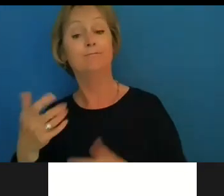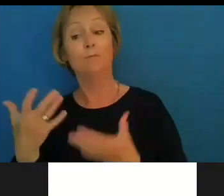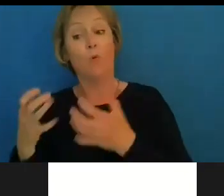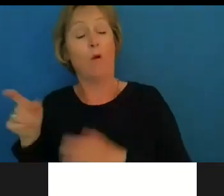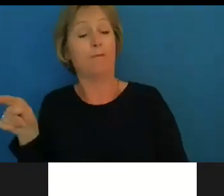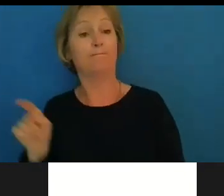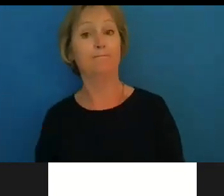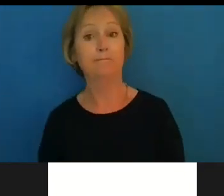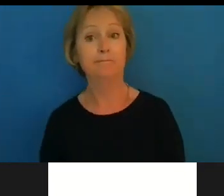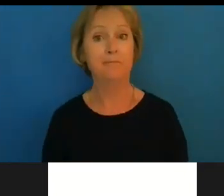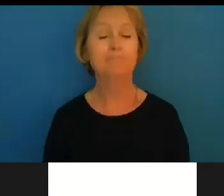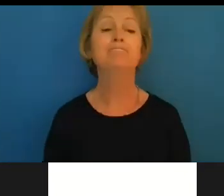Yes, I completely agree.